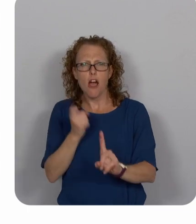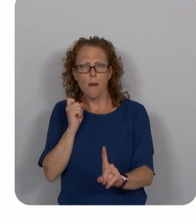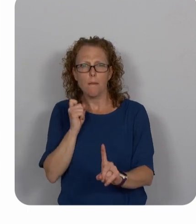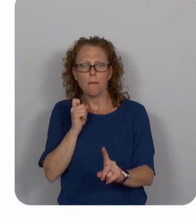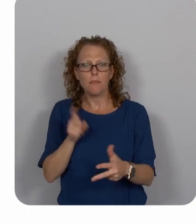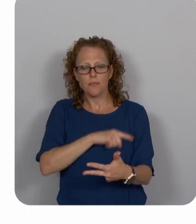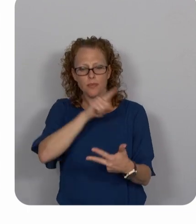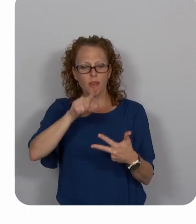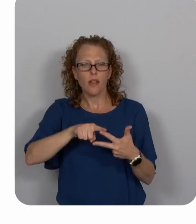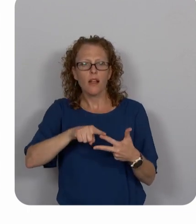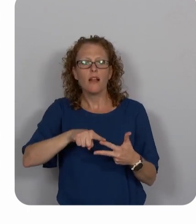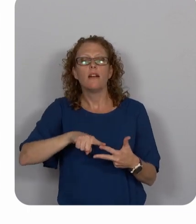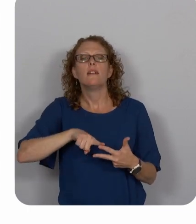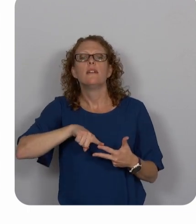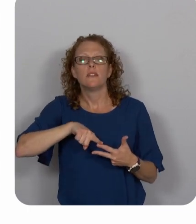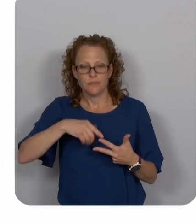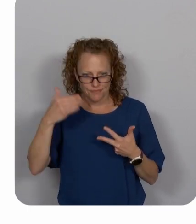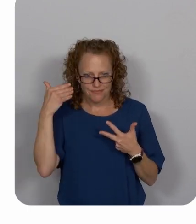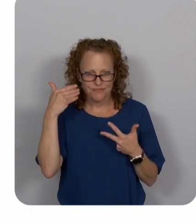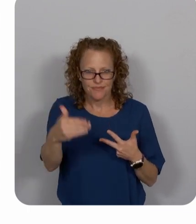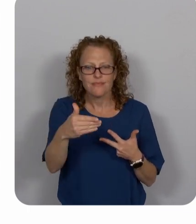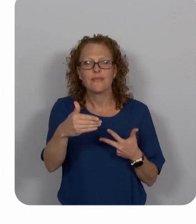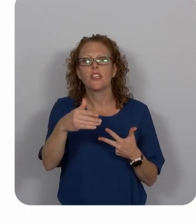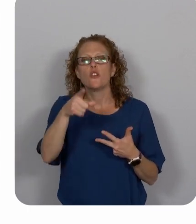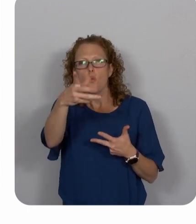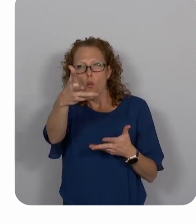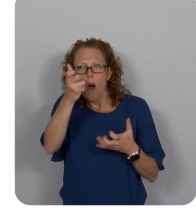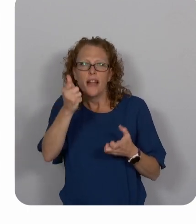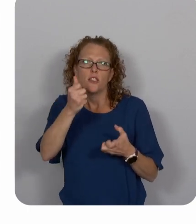Two. Enable casting and receiving from your object, the lizard.